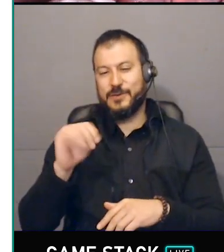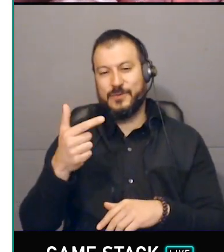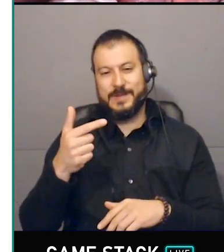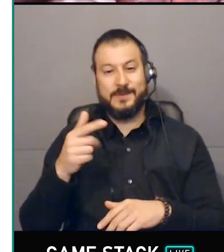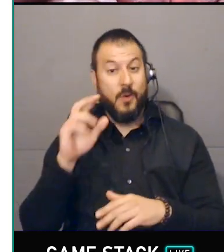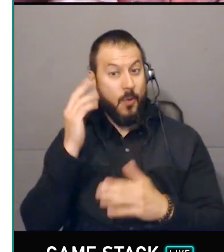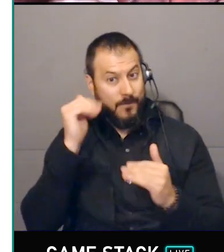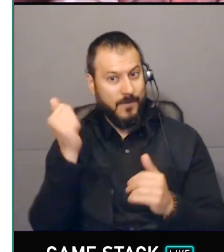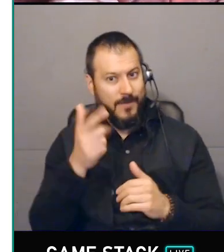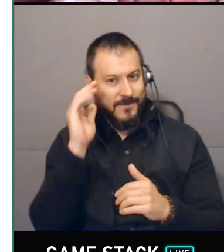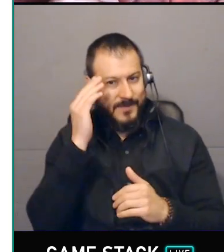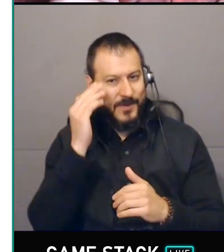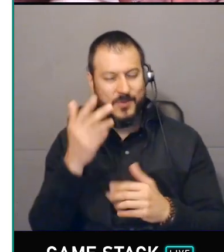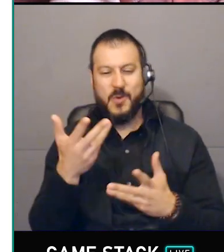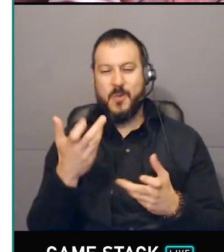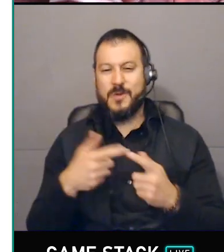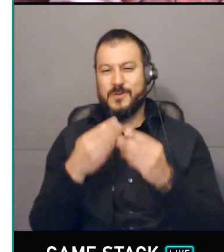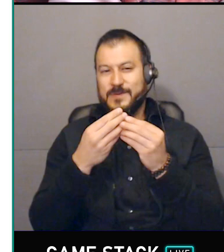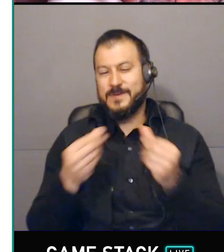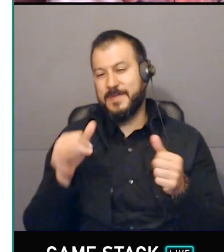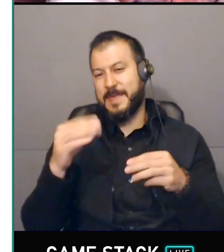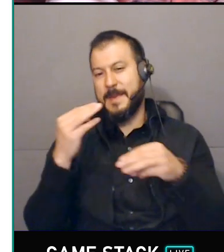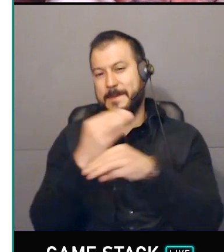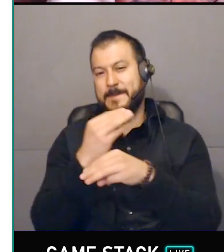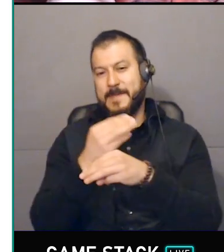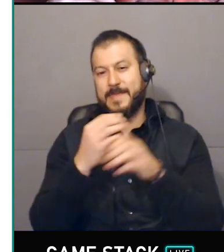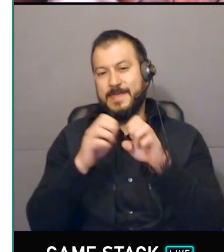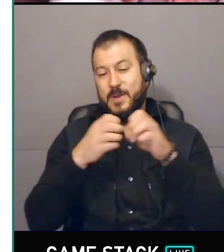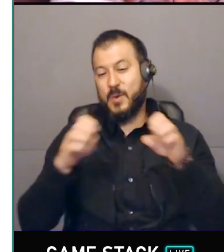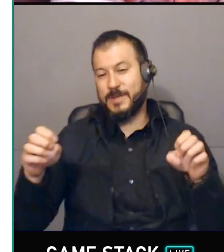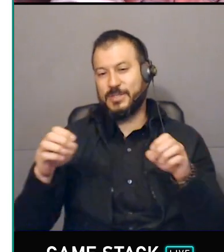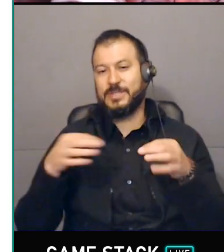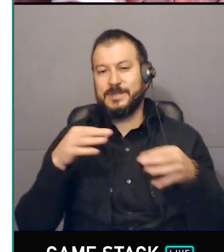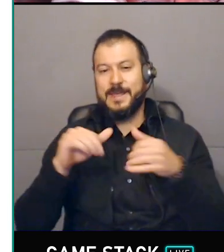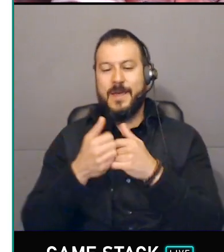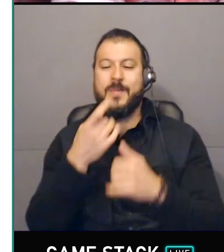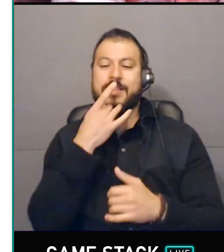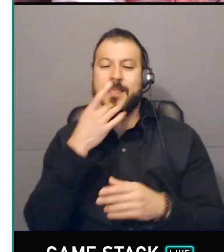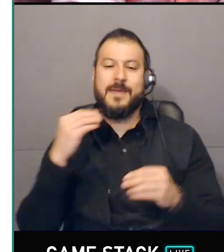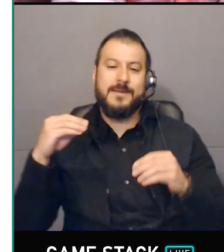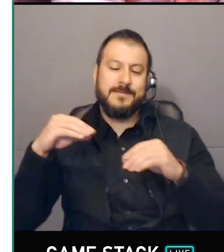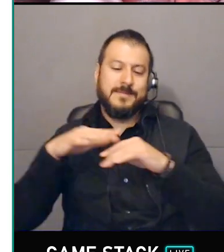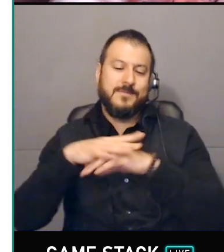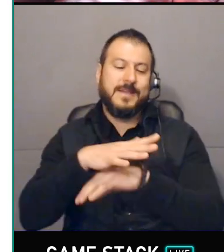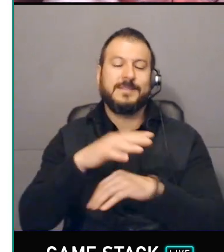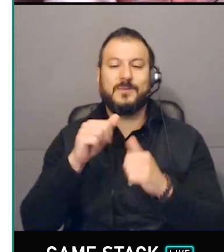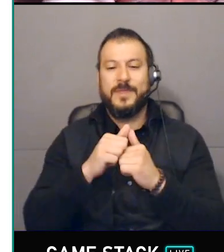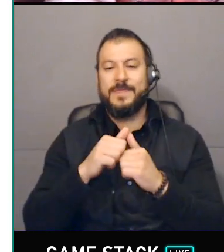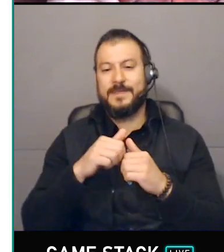is the notion that you'd like to solve the mathematical equations describing how light interacts with the scene, and your